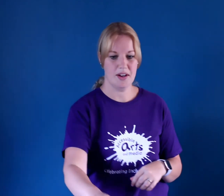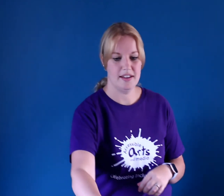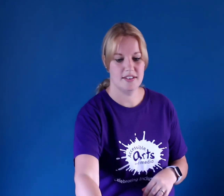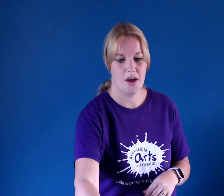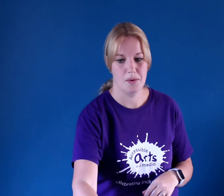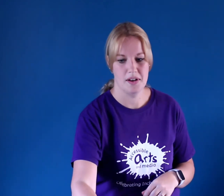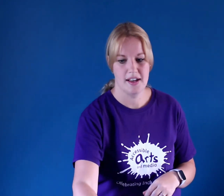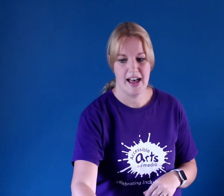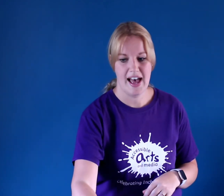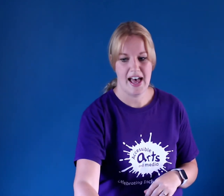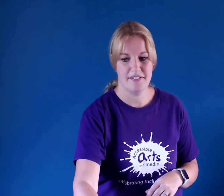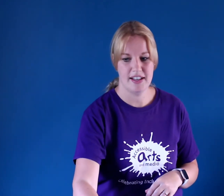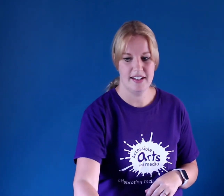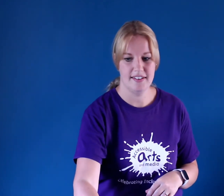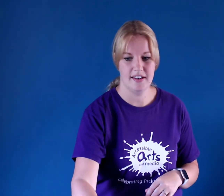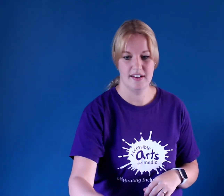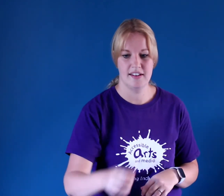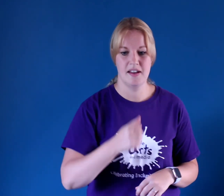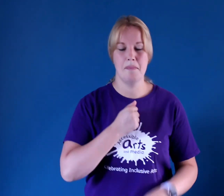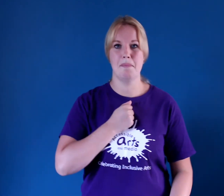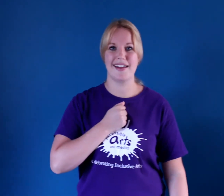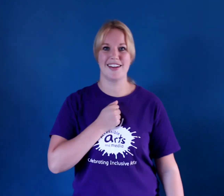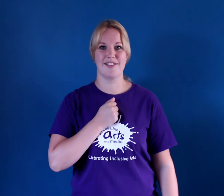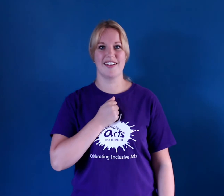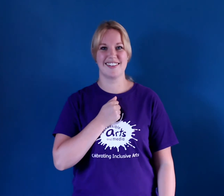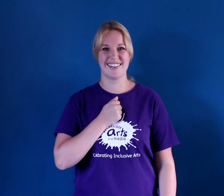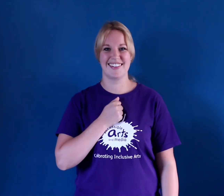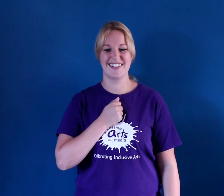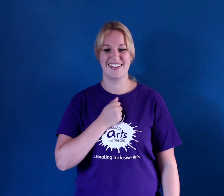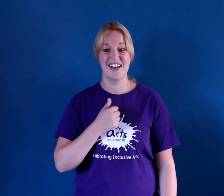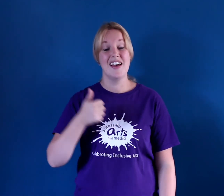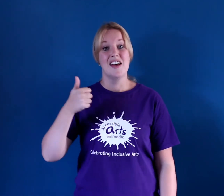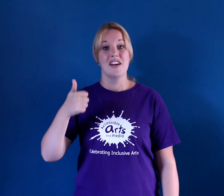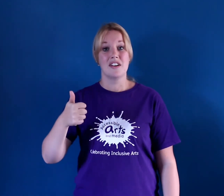Ok So. Have a listen, my turn first.